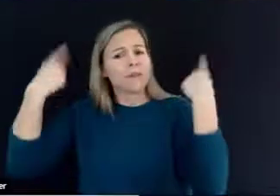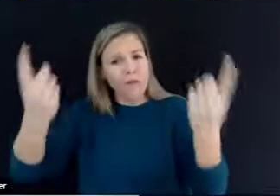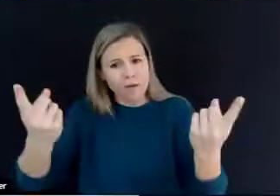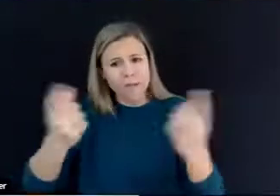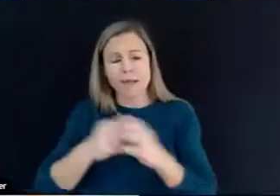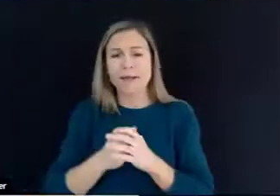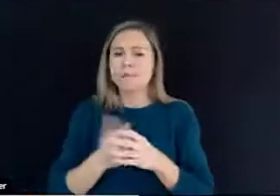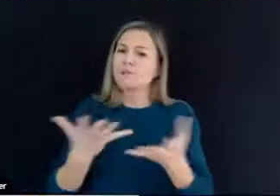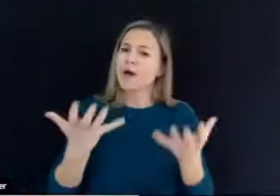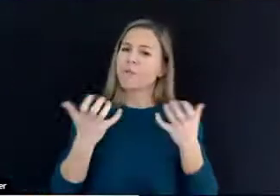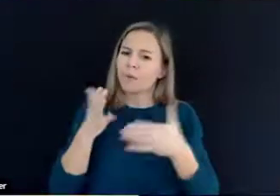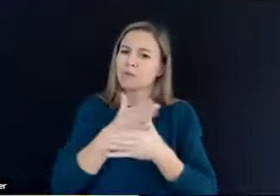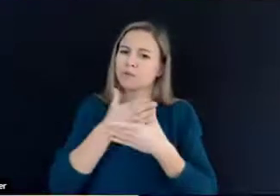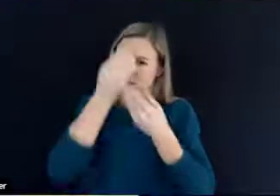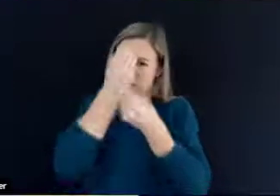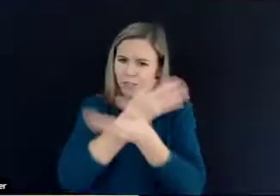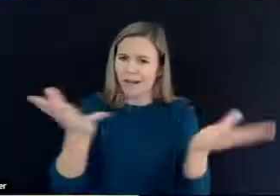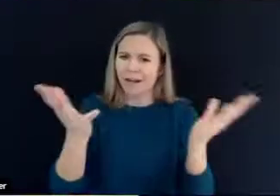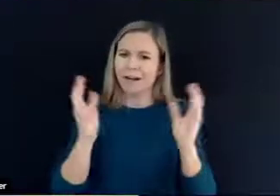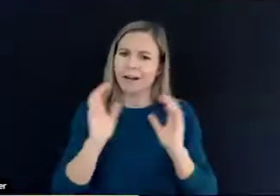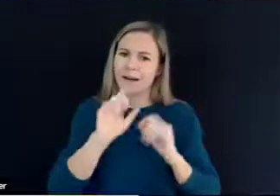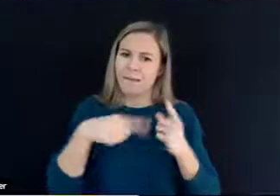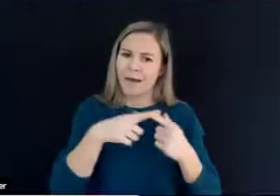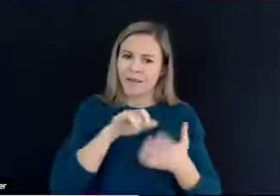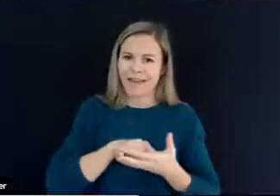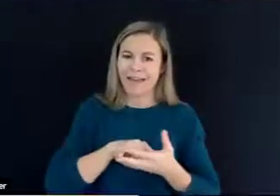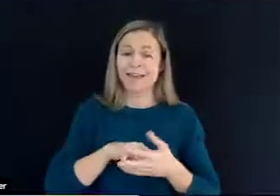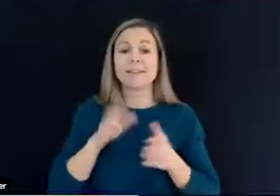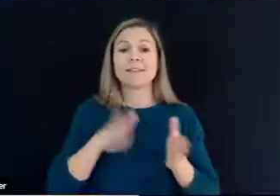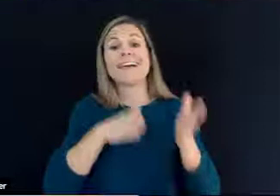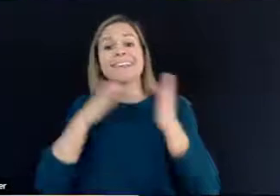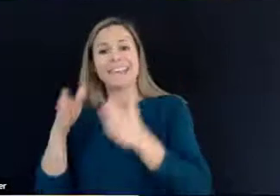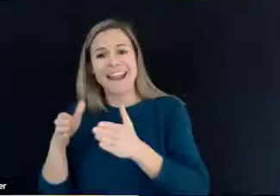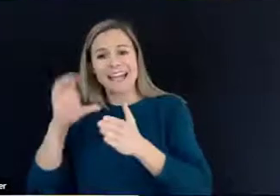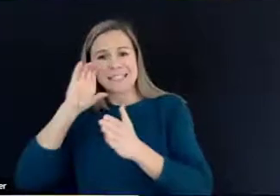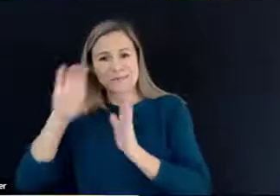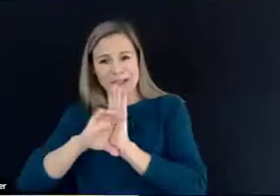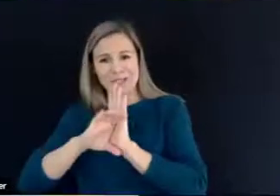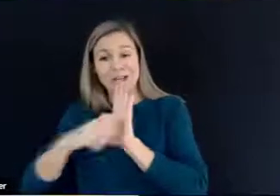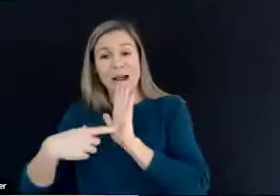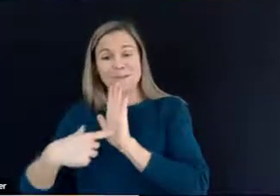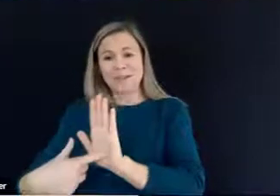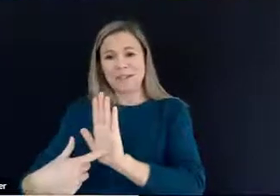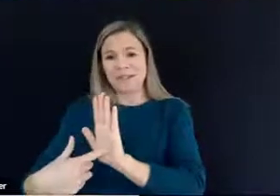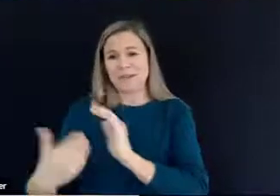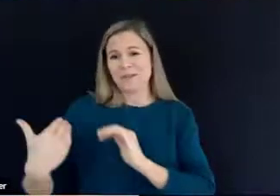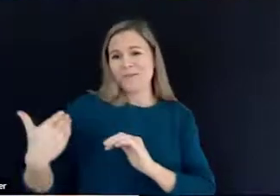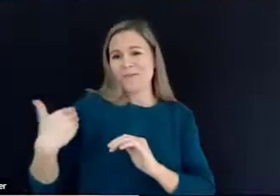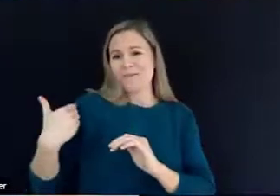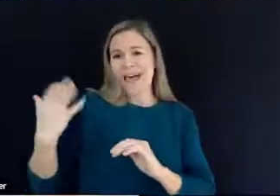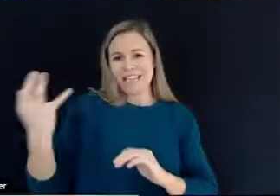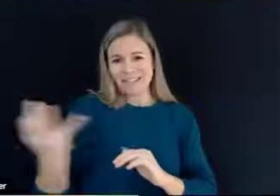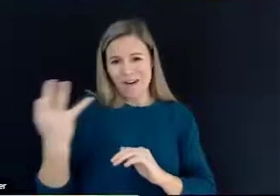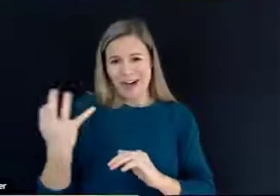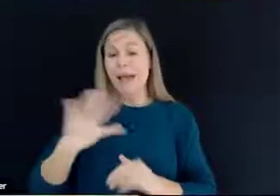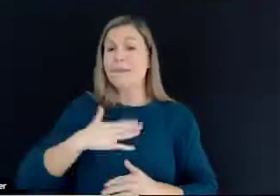is one I just took last Friday because it was my son's 21st birthday. And as you will learn today